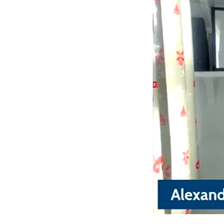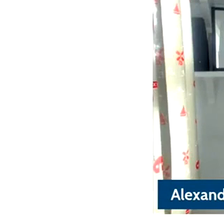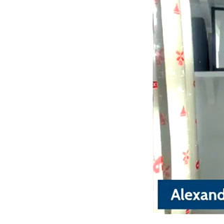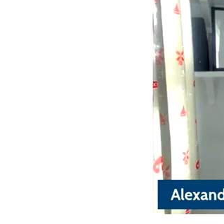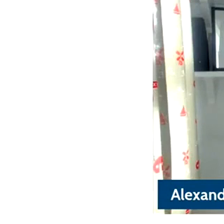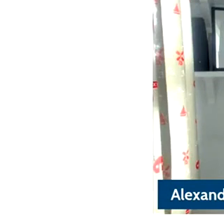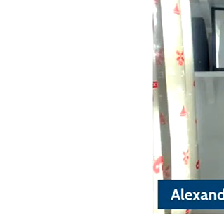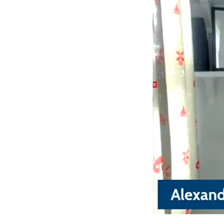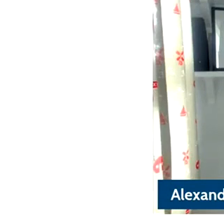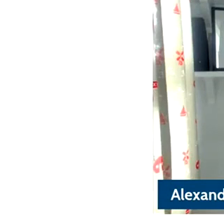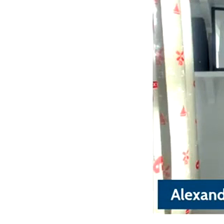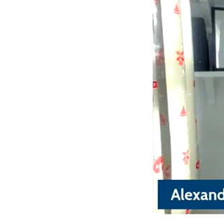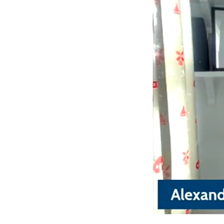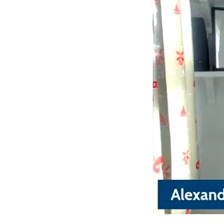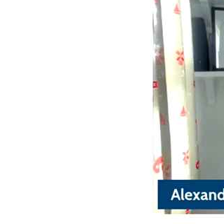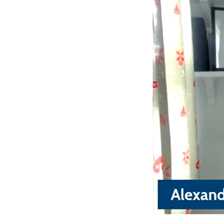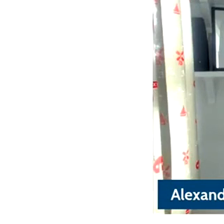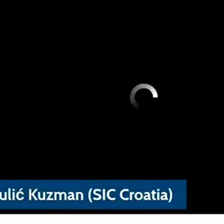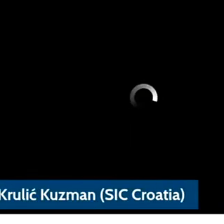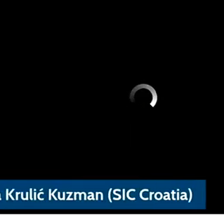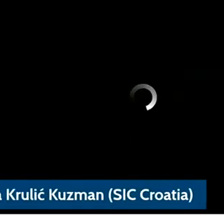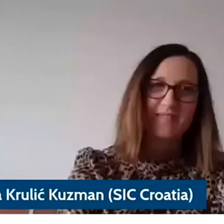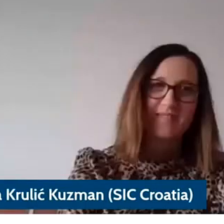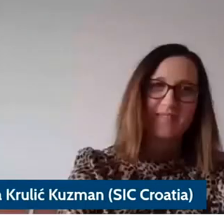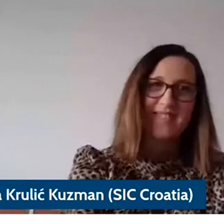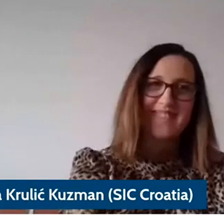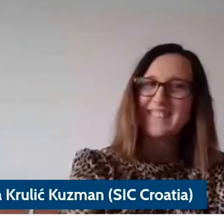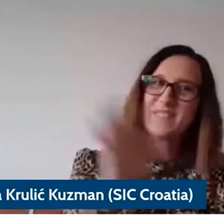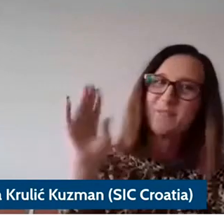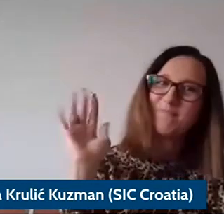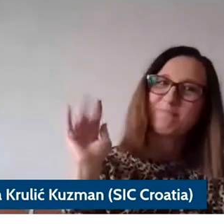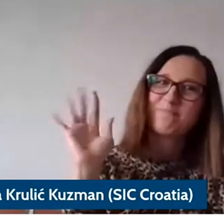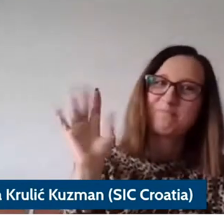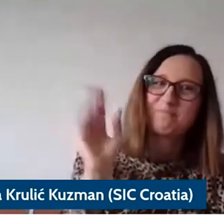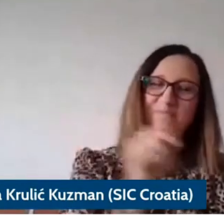and Cristina because man from Safer Internet Centre in Croatia which